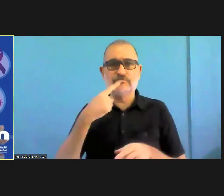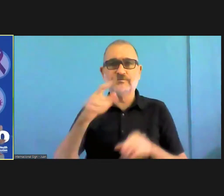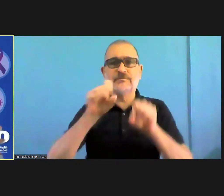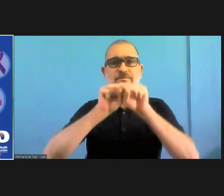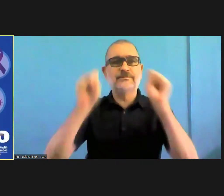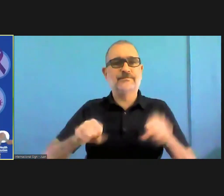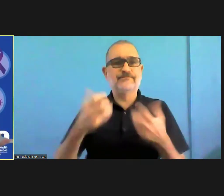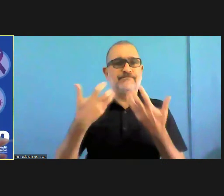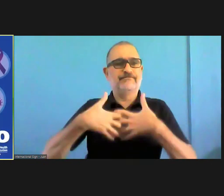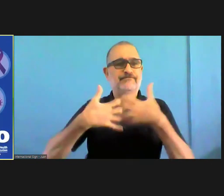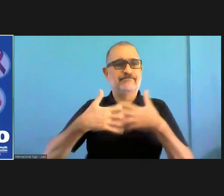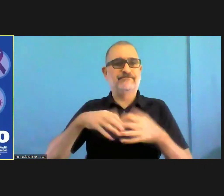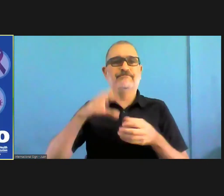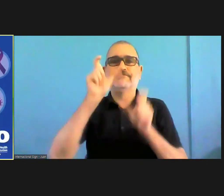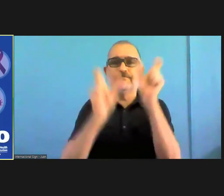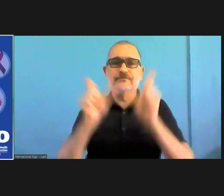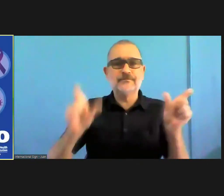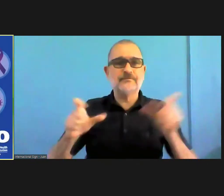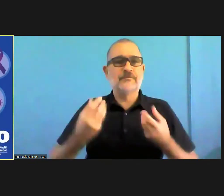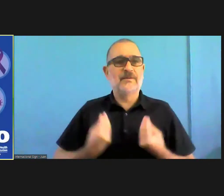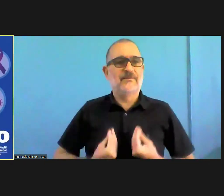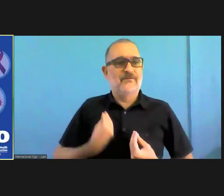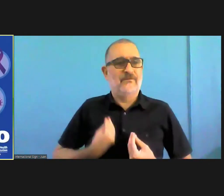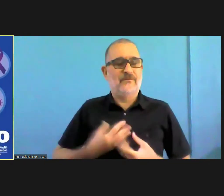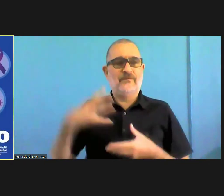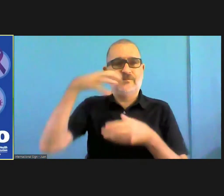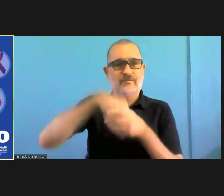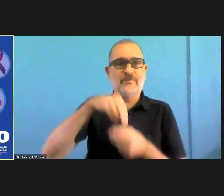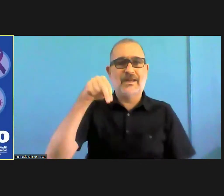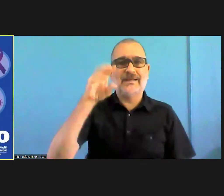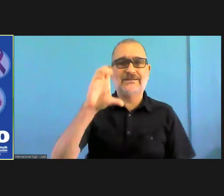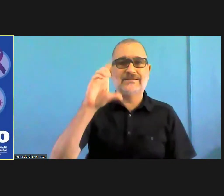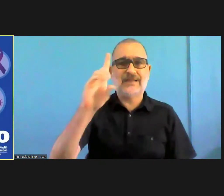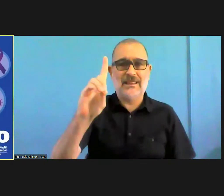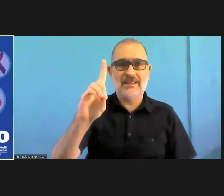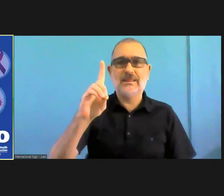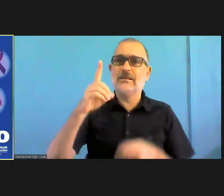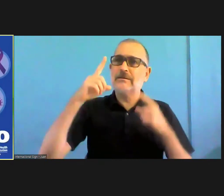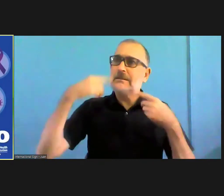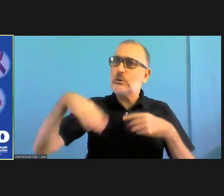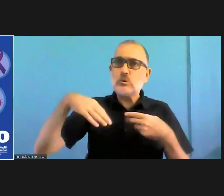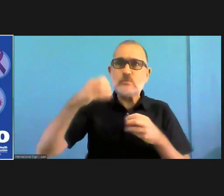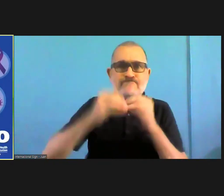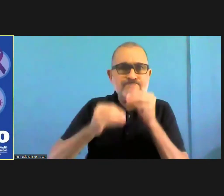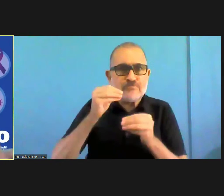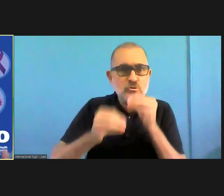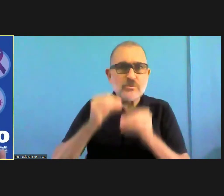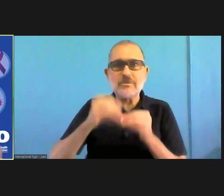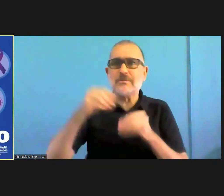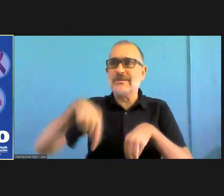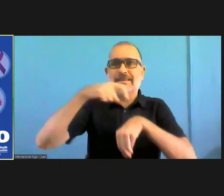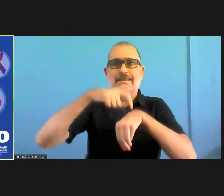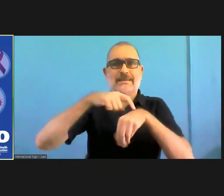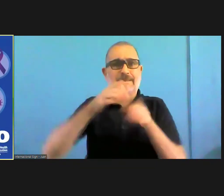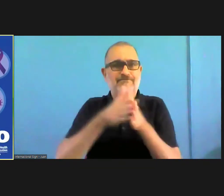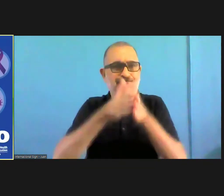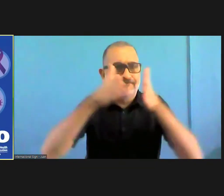context for our discussion. Which we're gonna move now to... Hear from countries in our region.